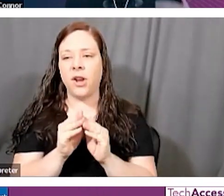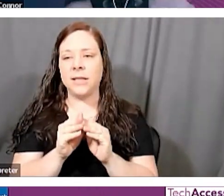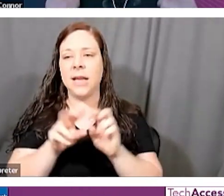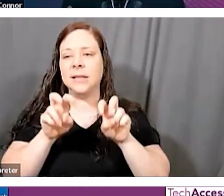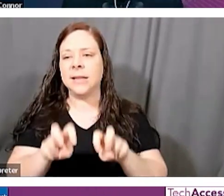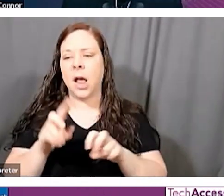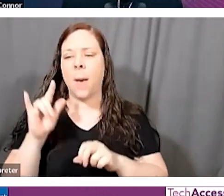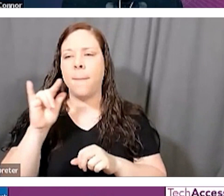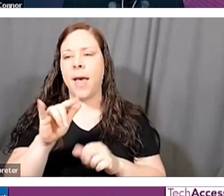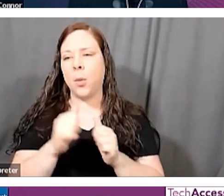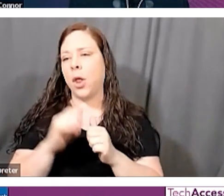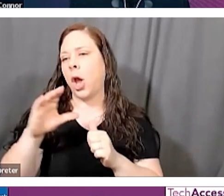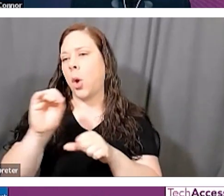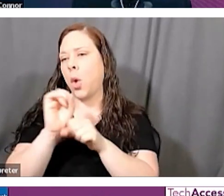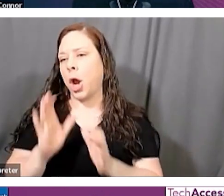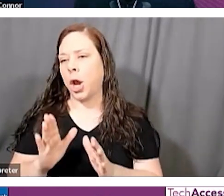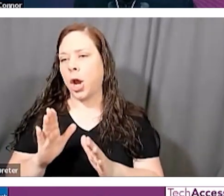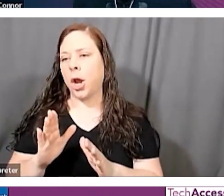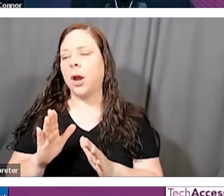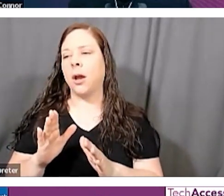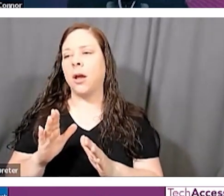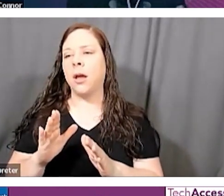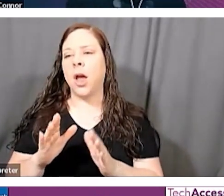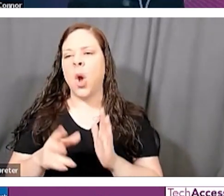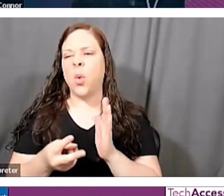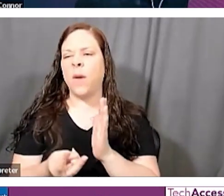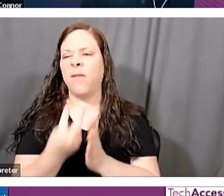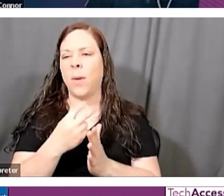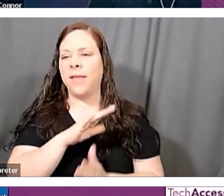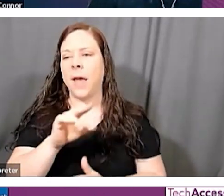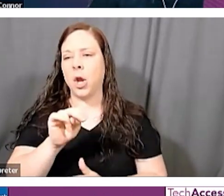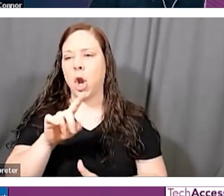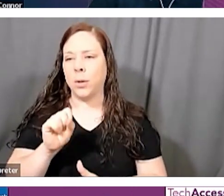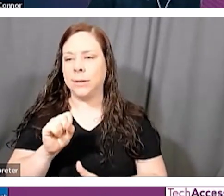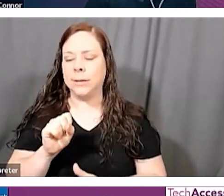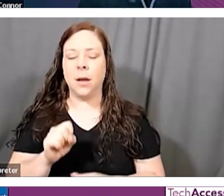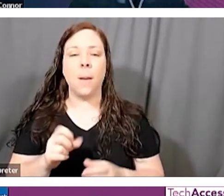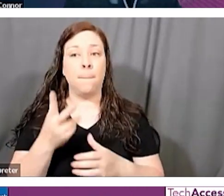on the way back, they're reviewing their notes and he had taken like 12 pages of notes. His co-author had taken 12 pages of notes